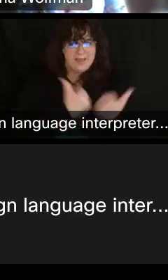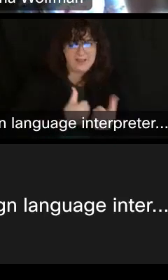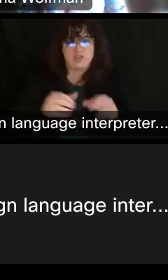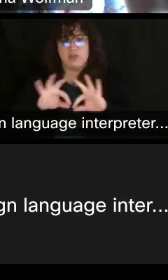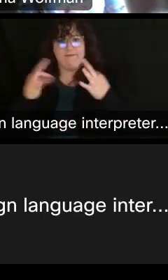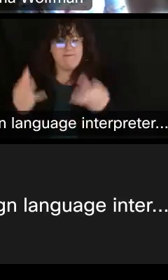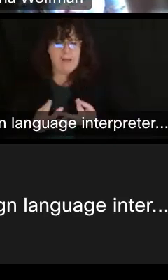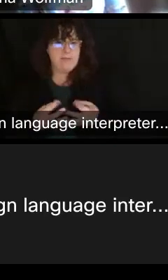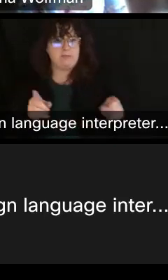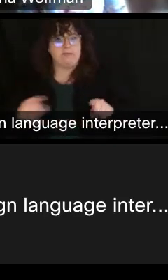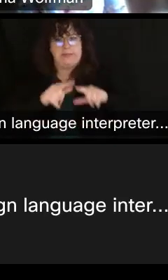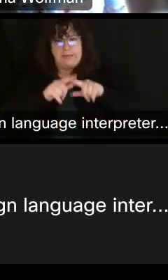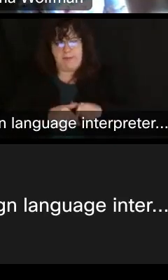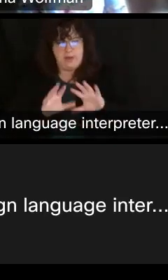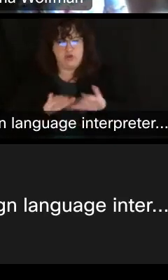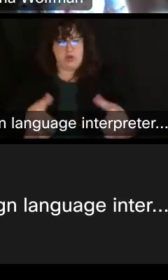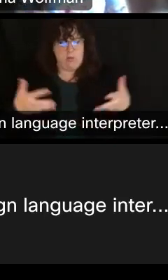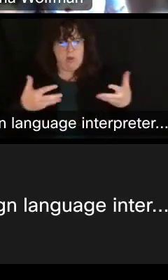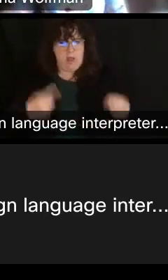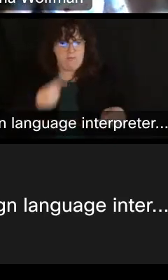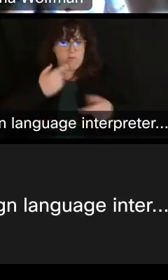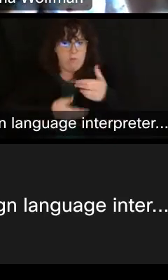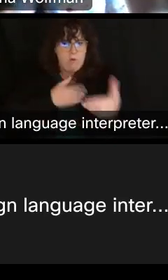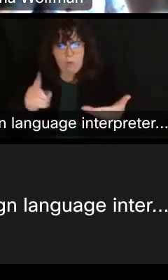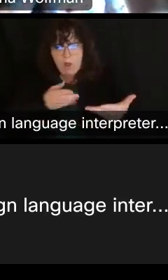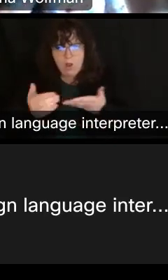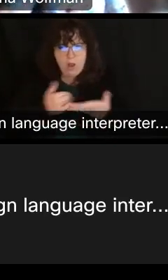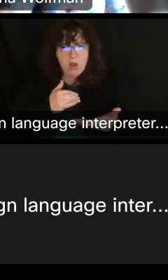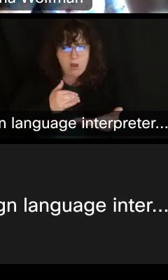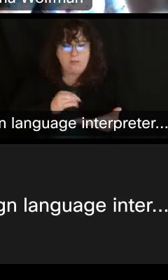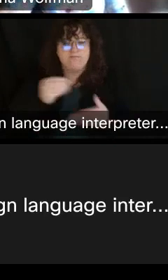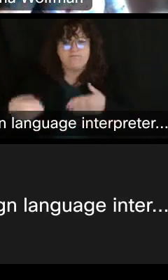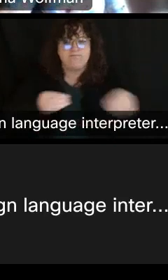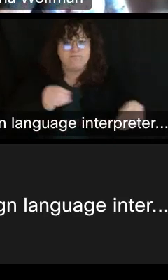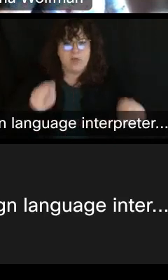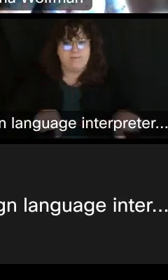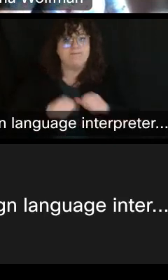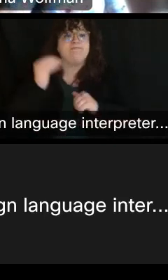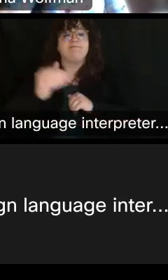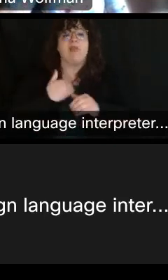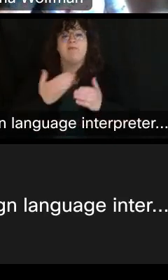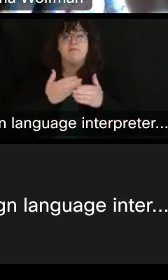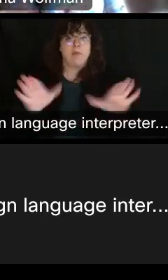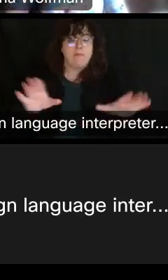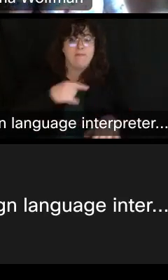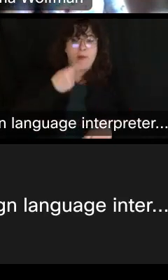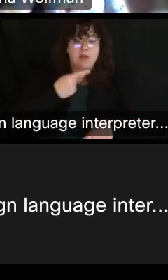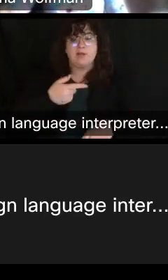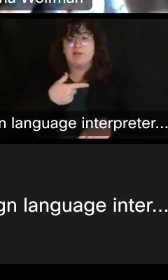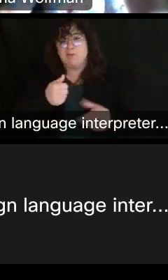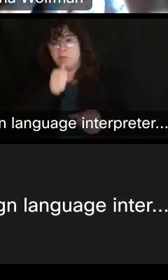on where they are at in the process. We have the public private permanency collaboration,